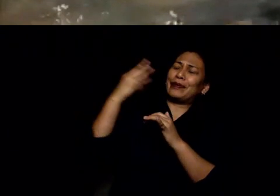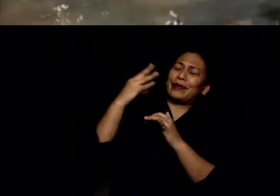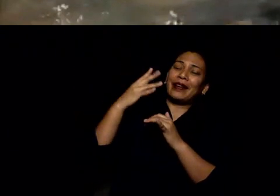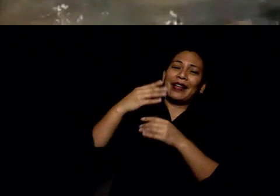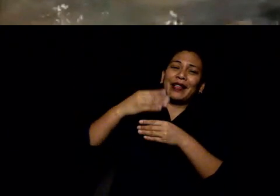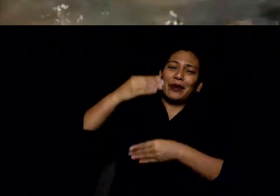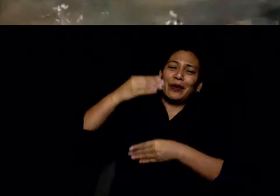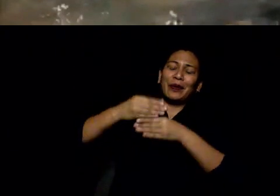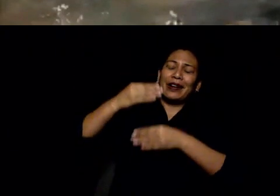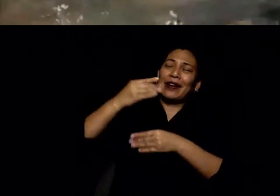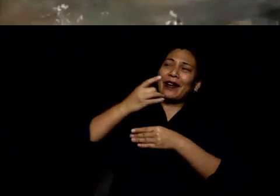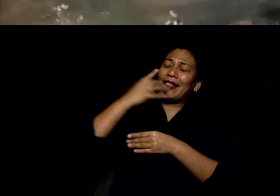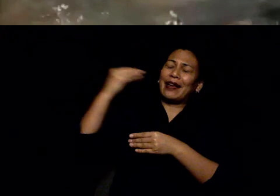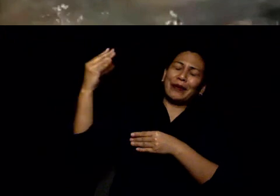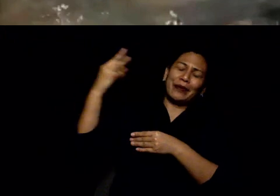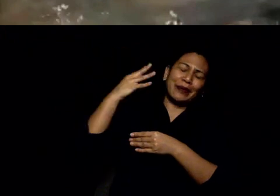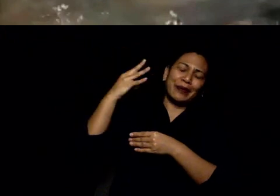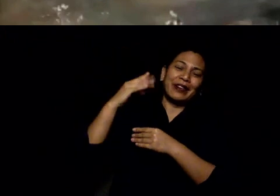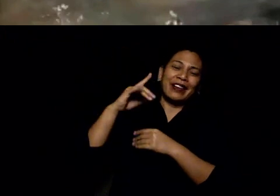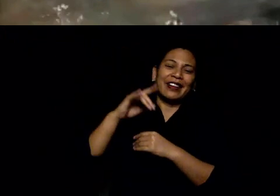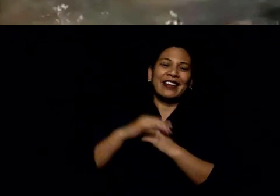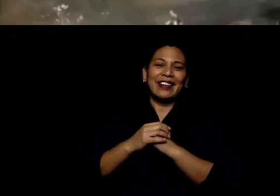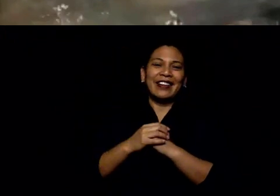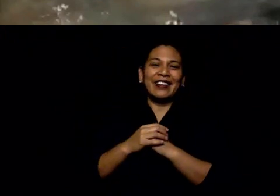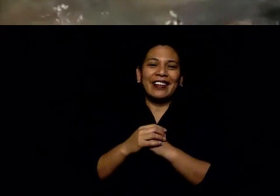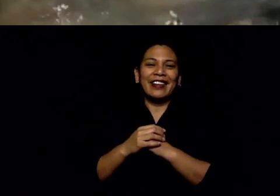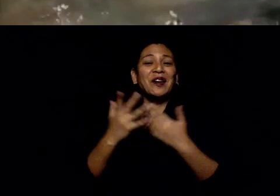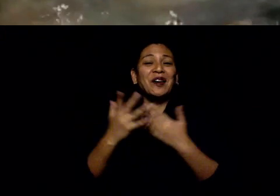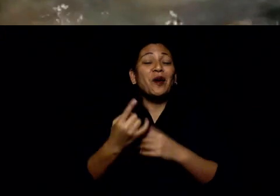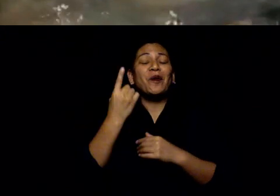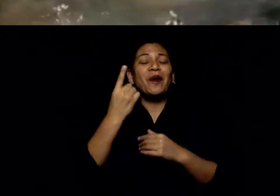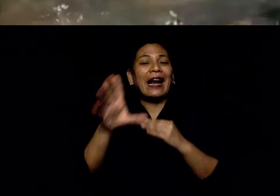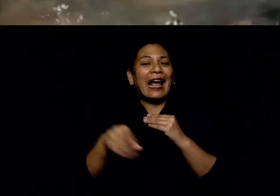Um, uh, yes, one thing I wanted to add to what you just said